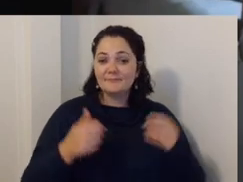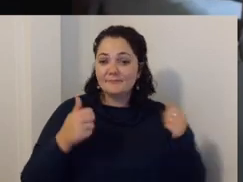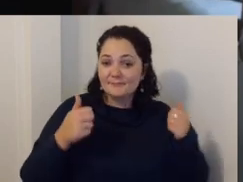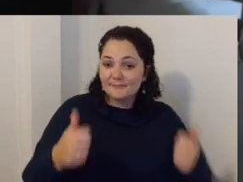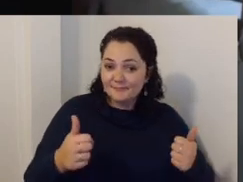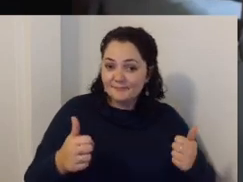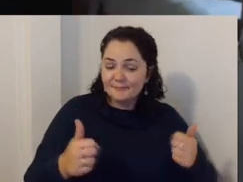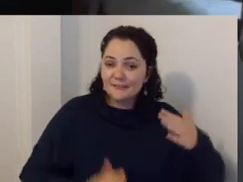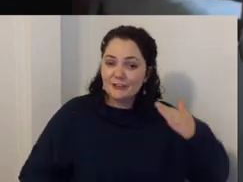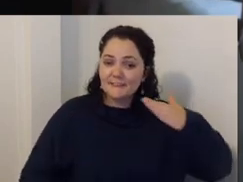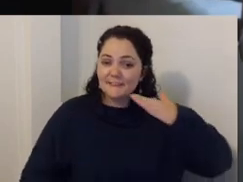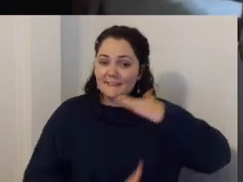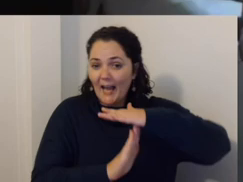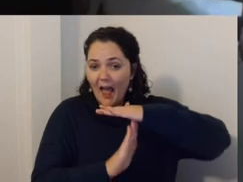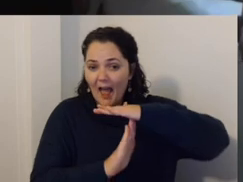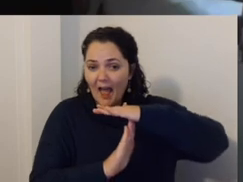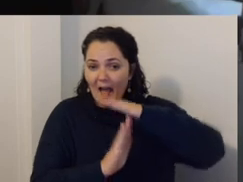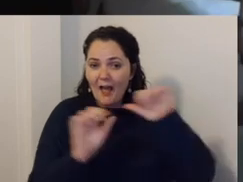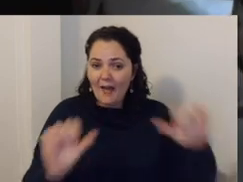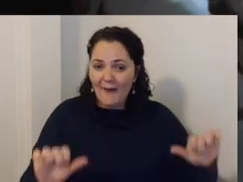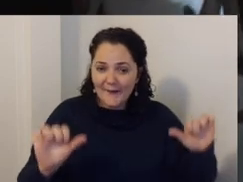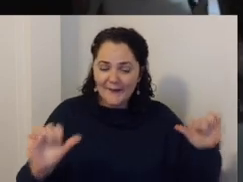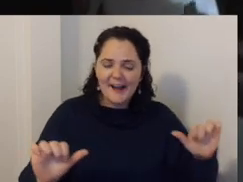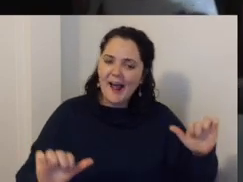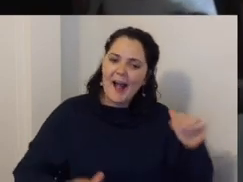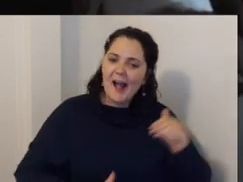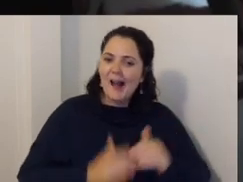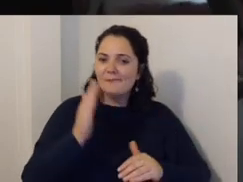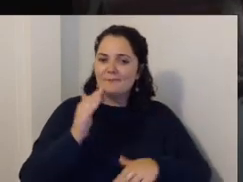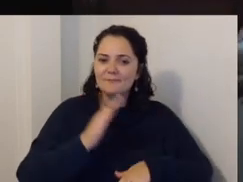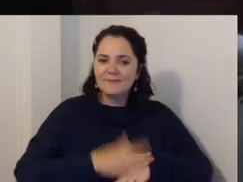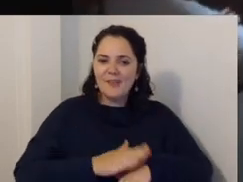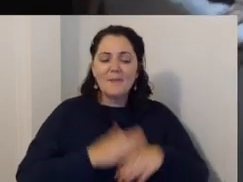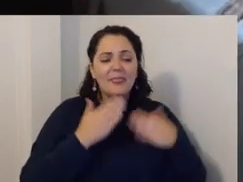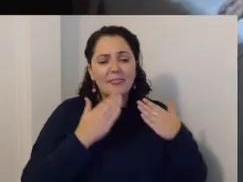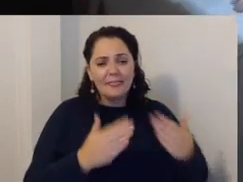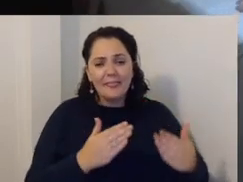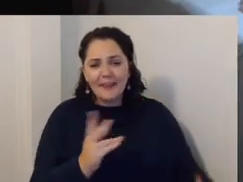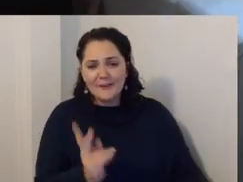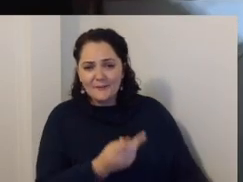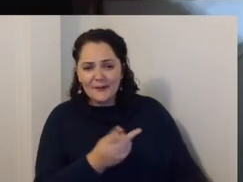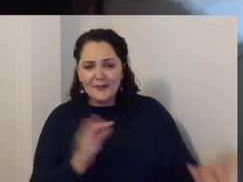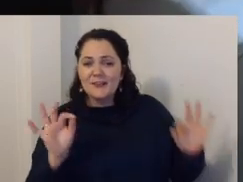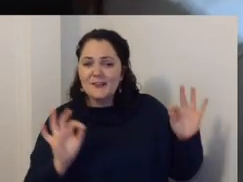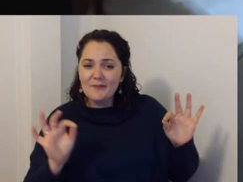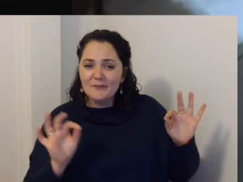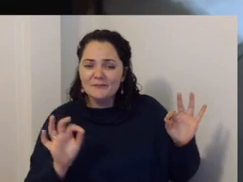and we're out. Alright Rachel and Atticus, thank you very much, please wherever you are, help me